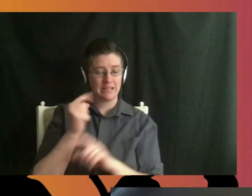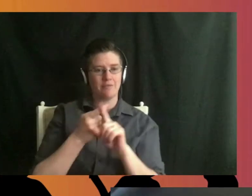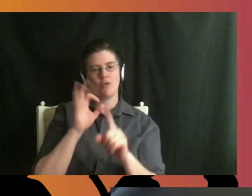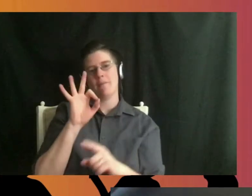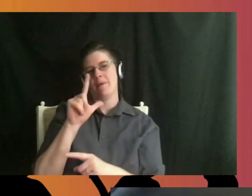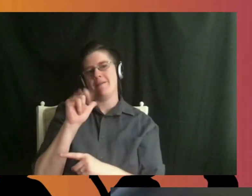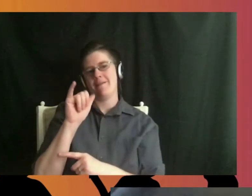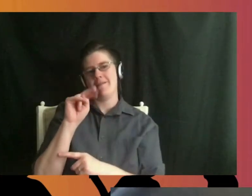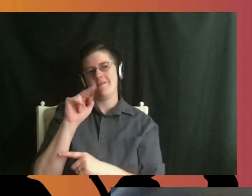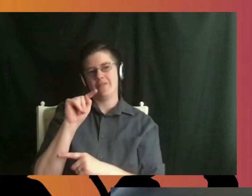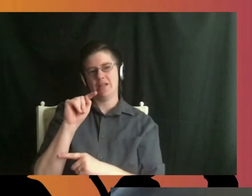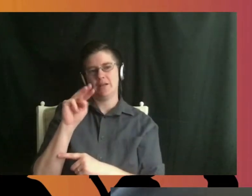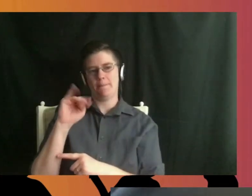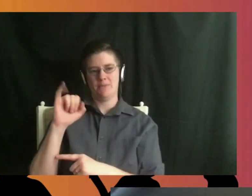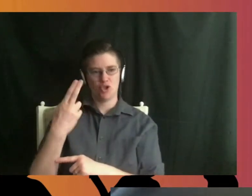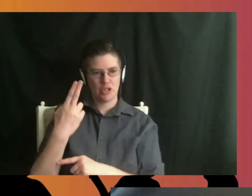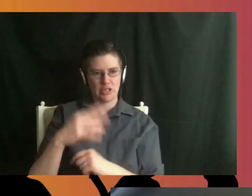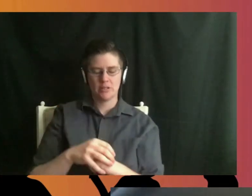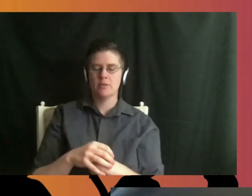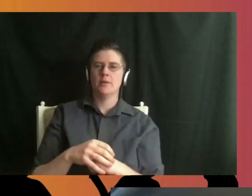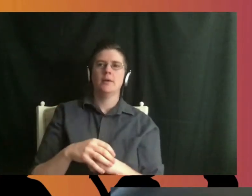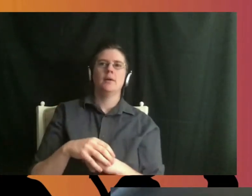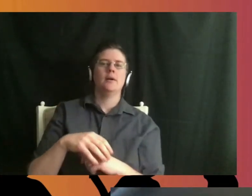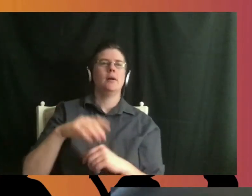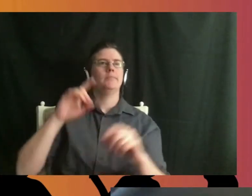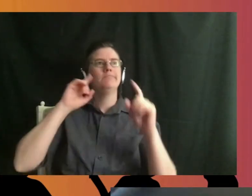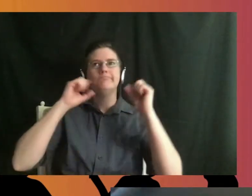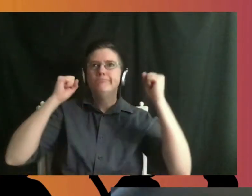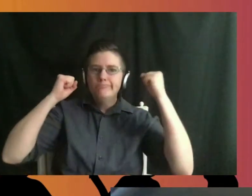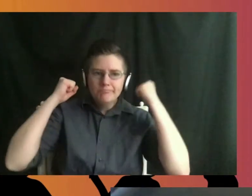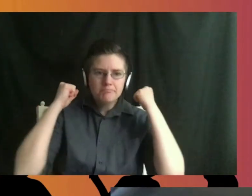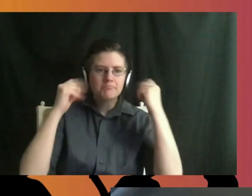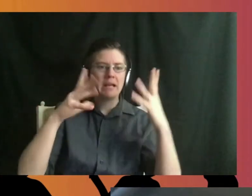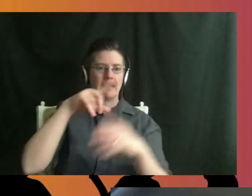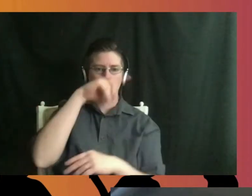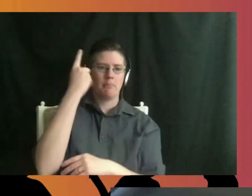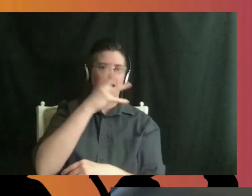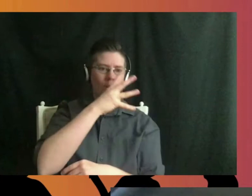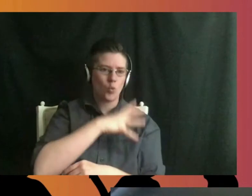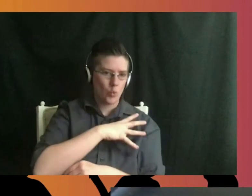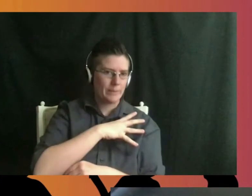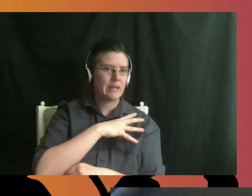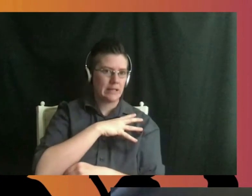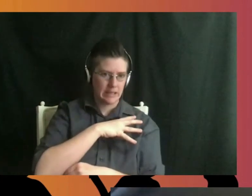advocate we'll be hearing from several black women uh that are in different movements and